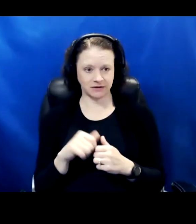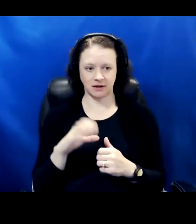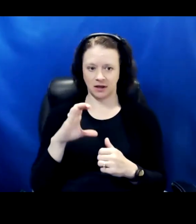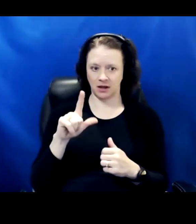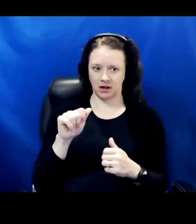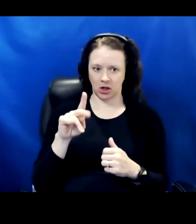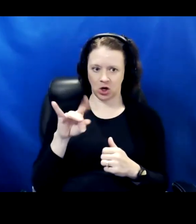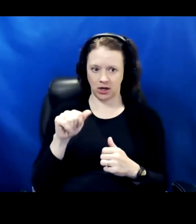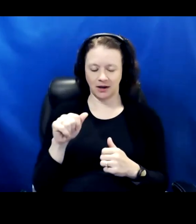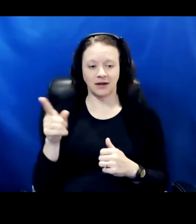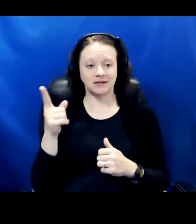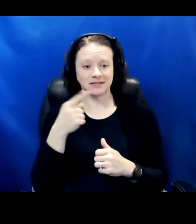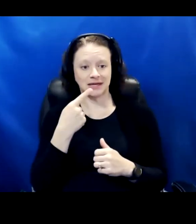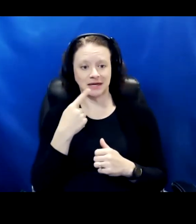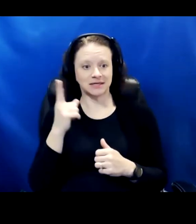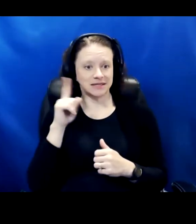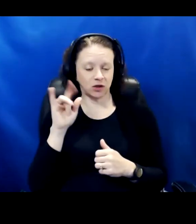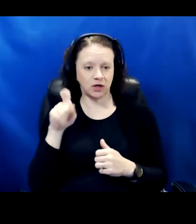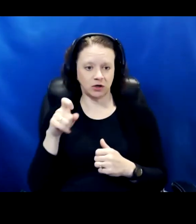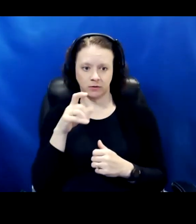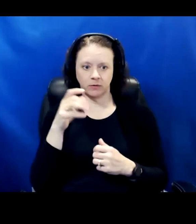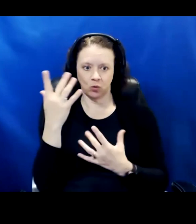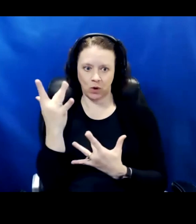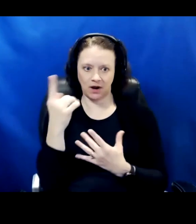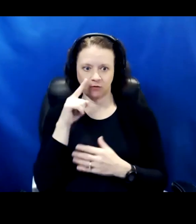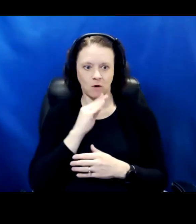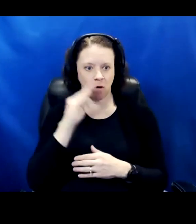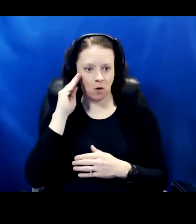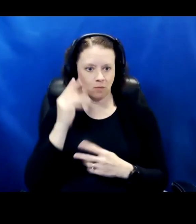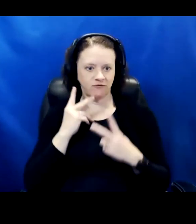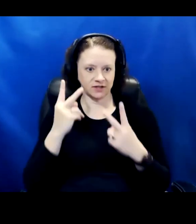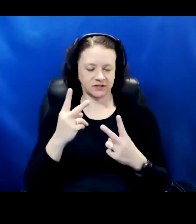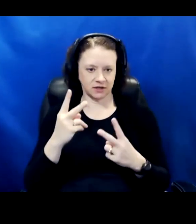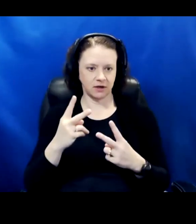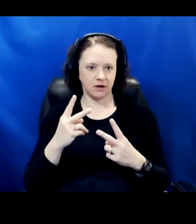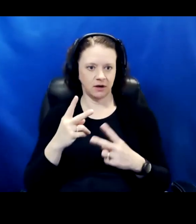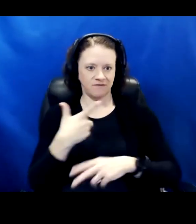It sounds like you need to sit tight and wait for a home visit vaccination with the J and J,